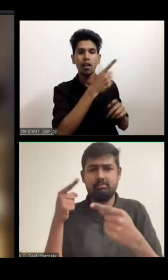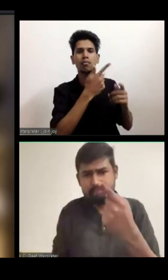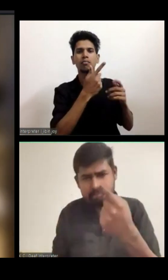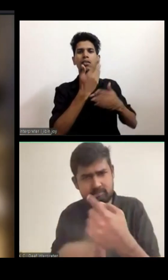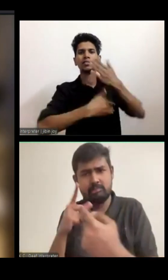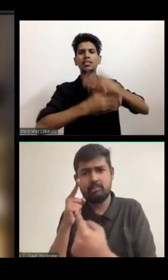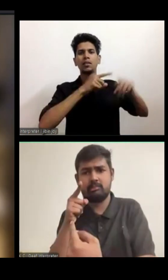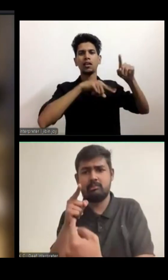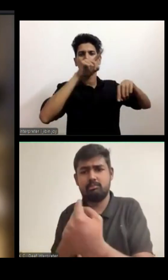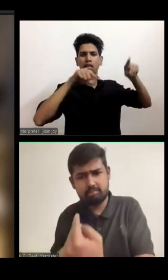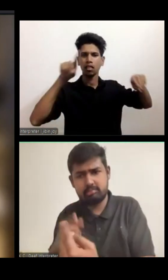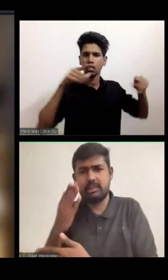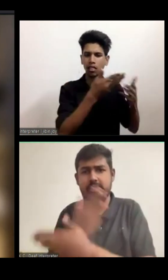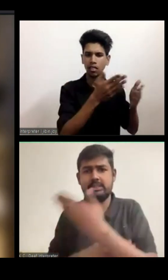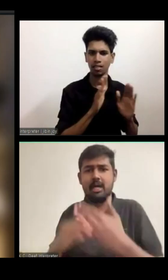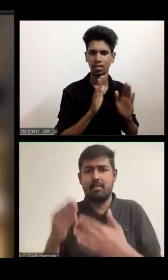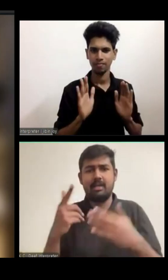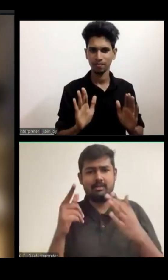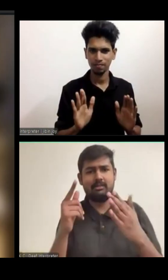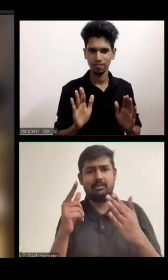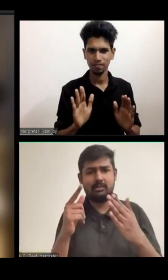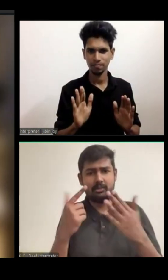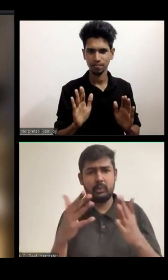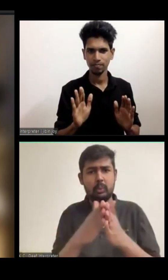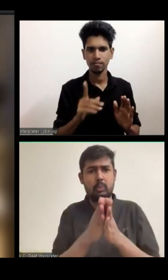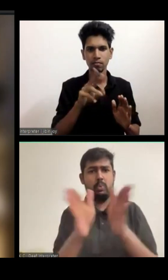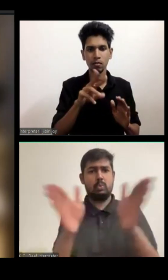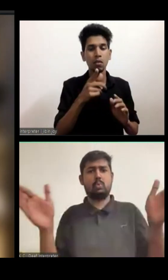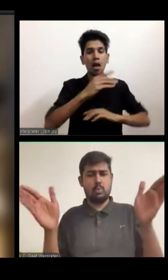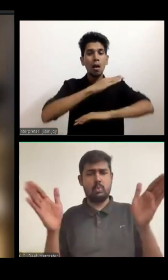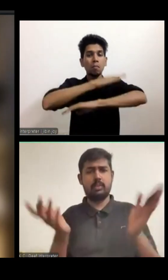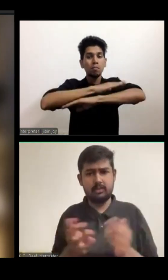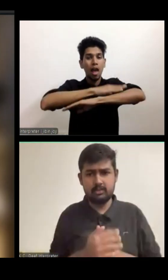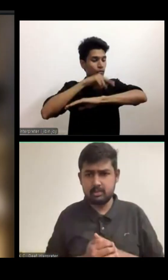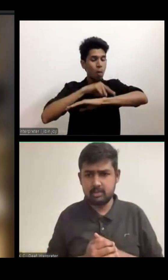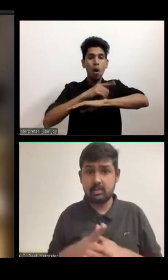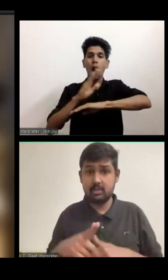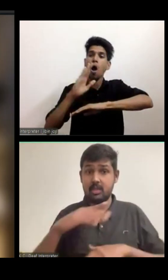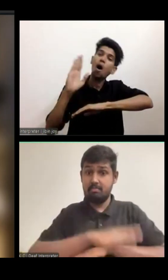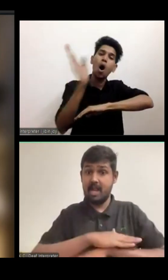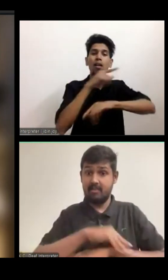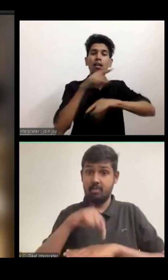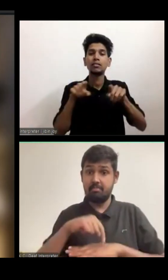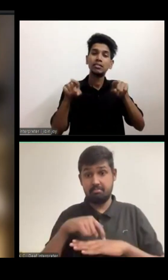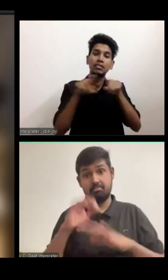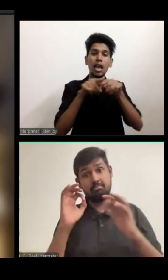Not everything in our platform... Works for everybody. But what we try to do is... At least make something useful for everyone.